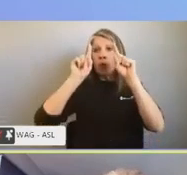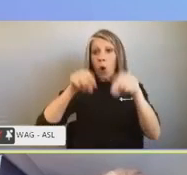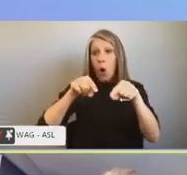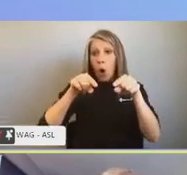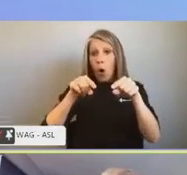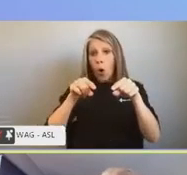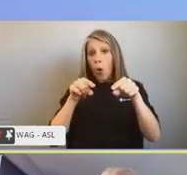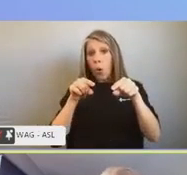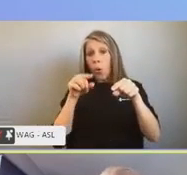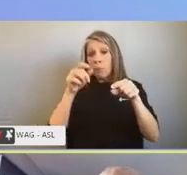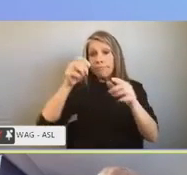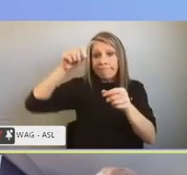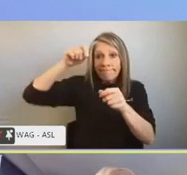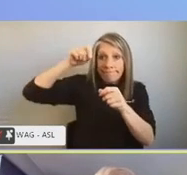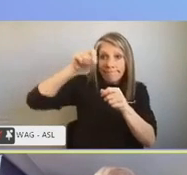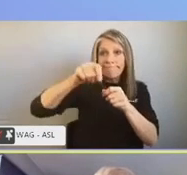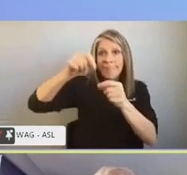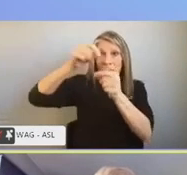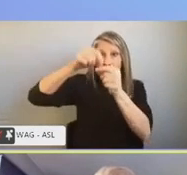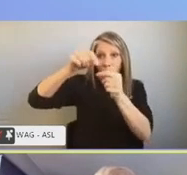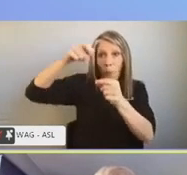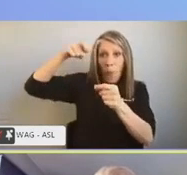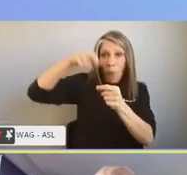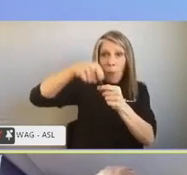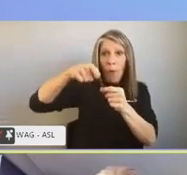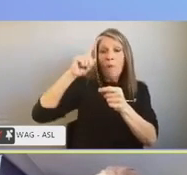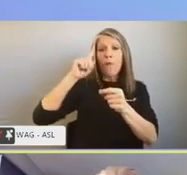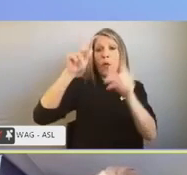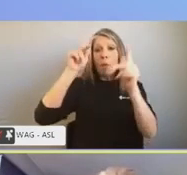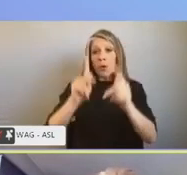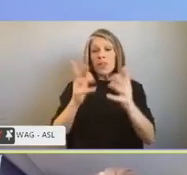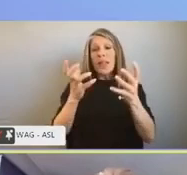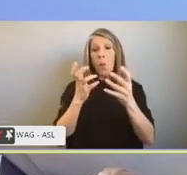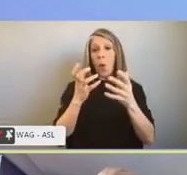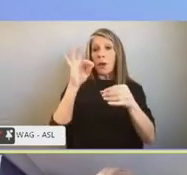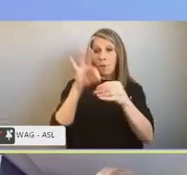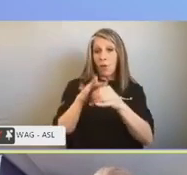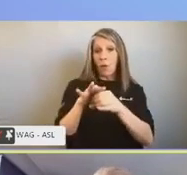was to have a punch card, like an IBM computer punch card, placed behind a machine, and